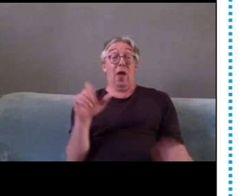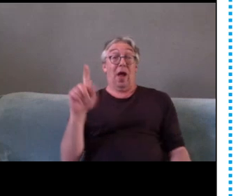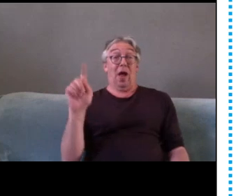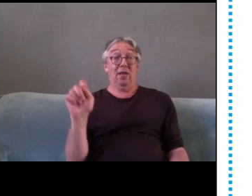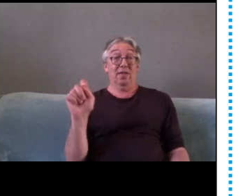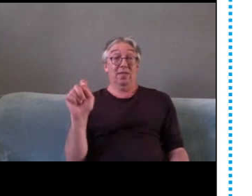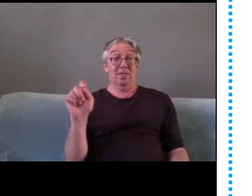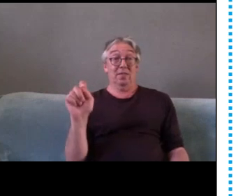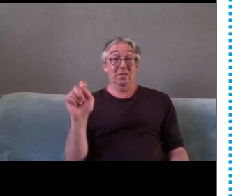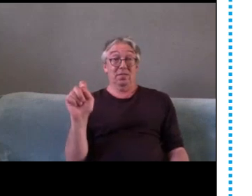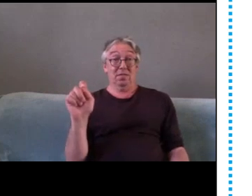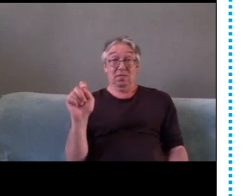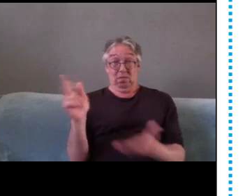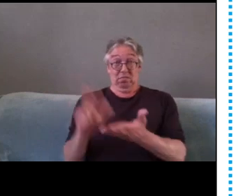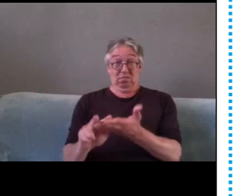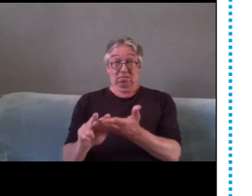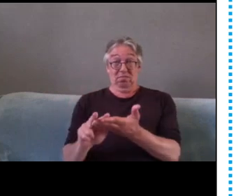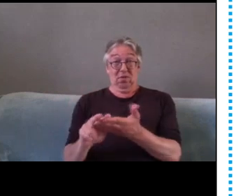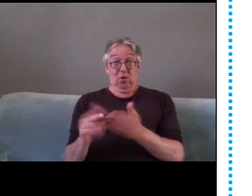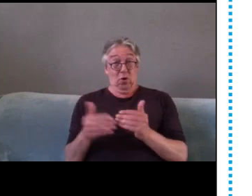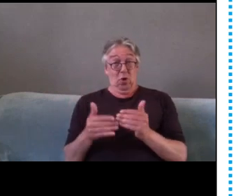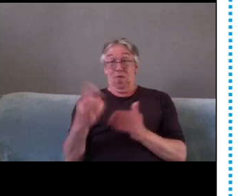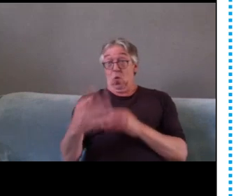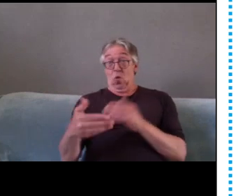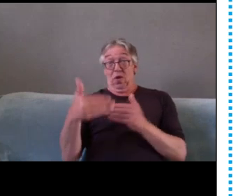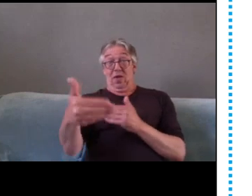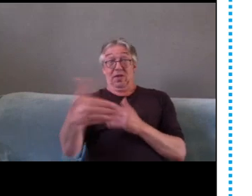and the countries can already kind of have a heads up